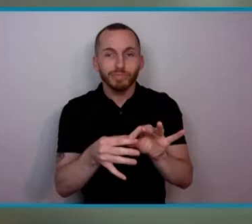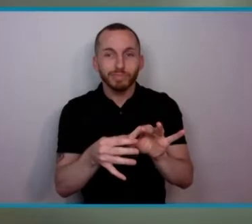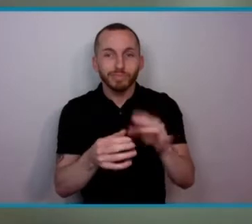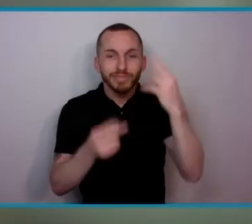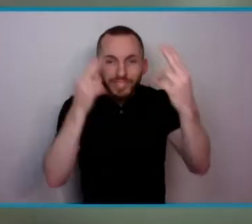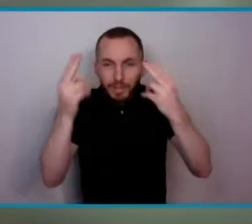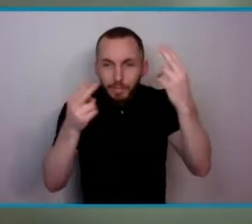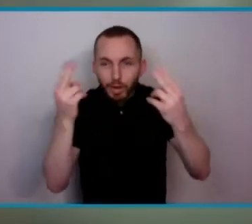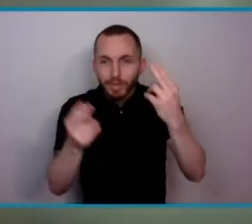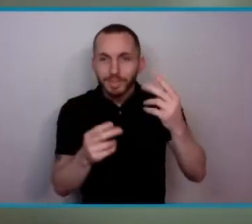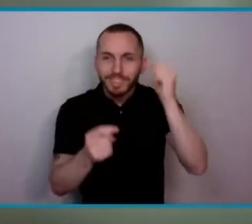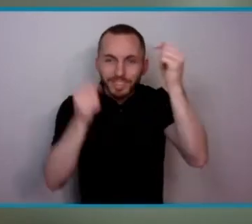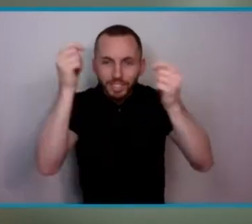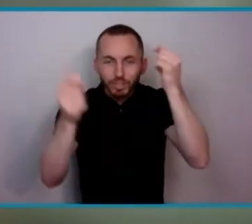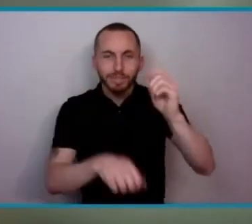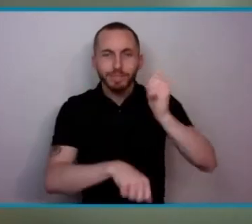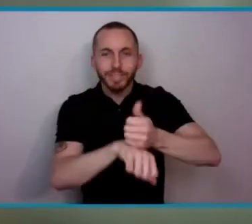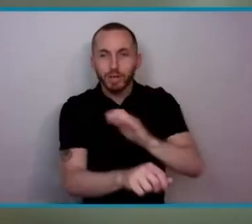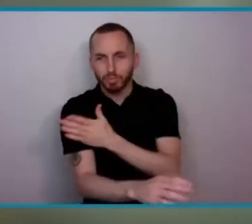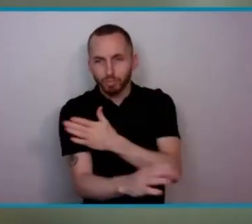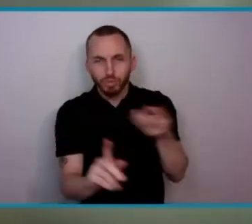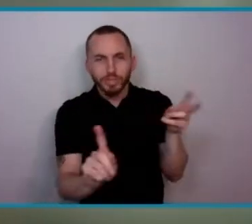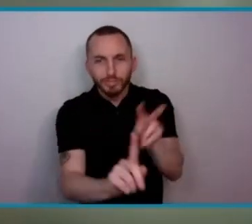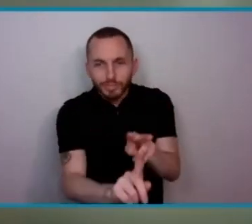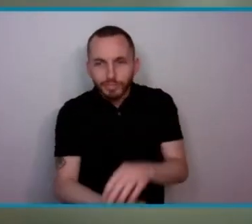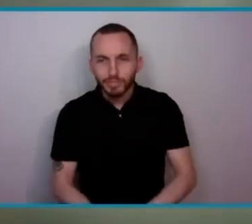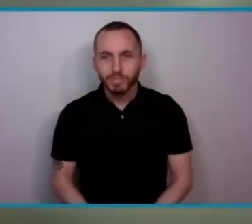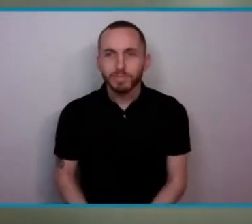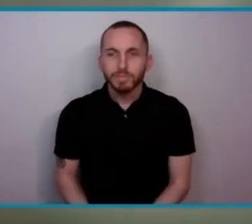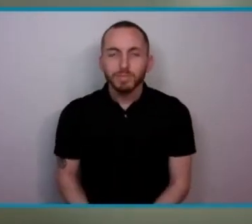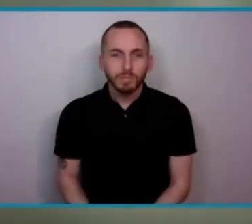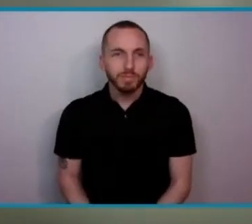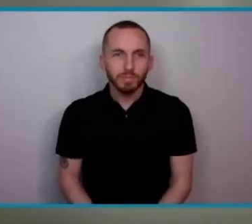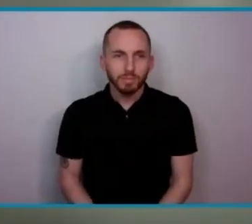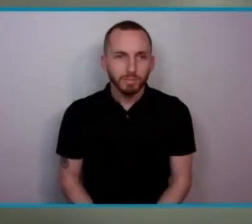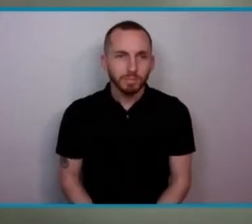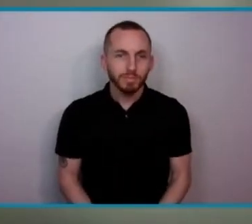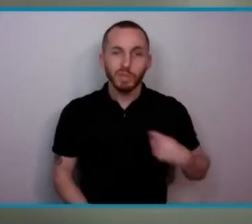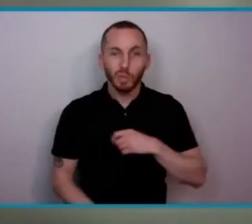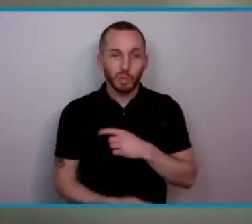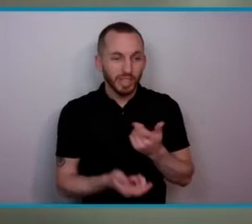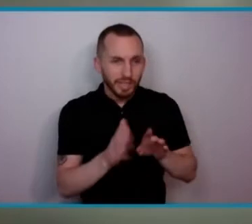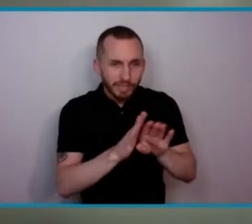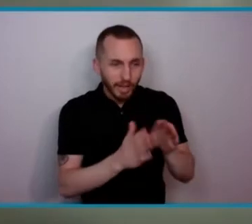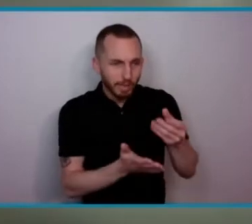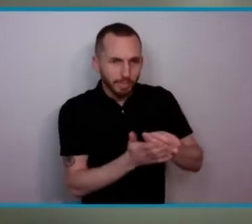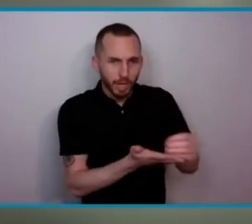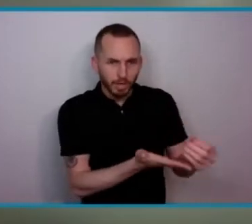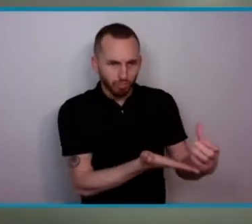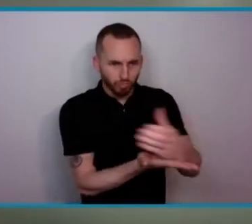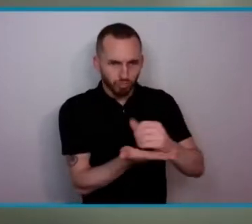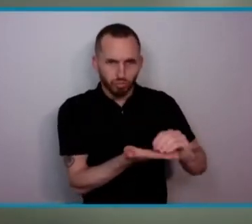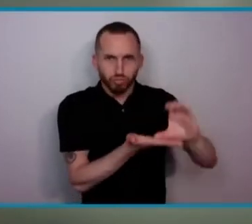From there, we developed a funding mechanism with support from our partner the Henry M. Jackson Foundation for the Advancement of Military Medicine.